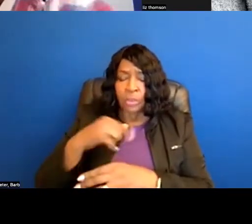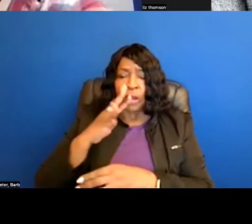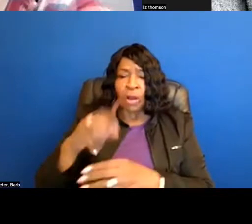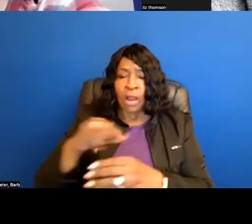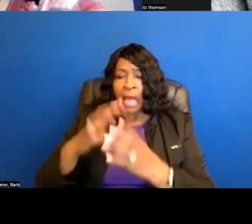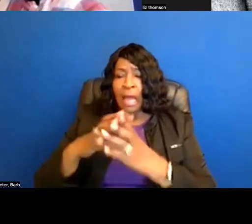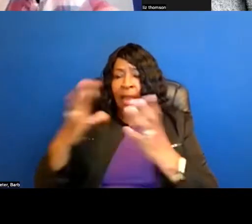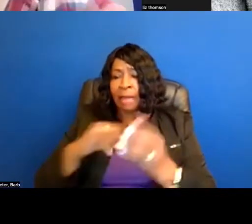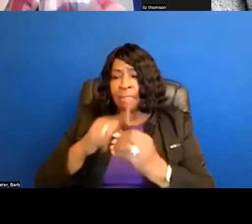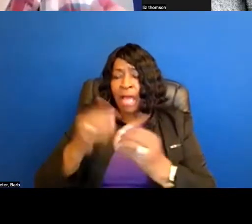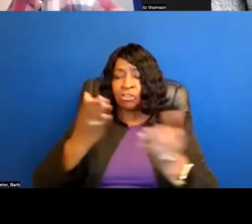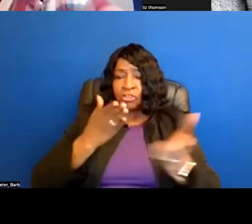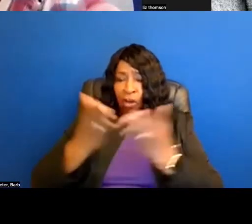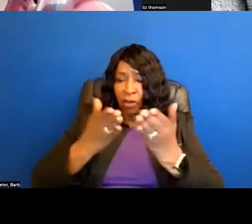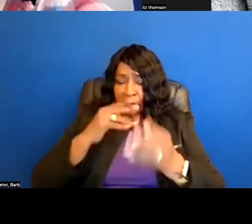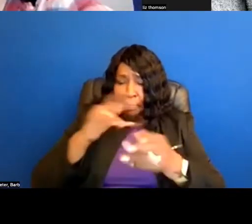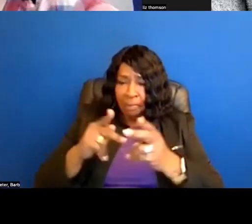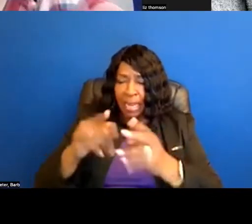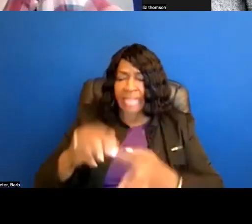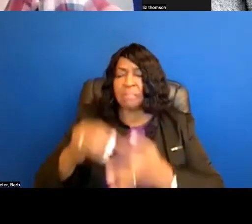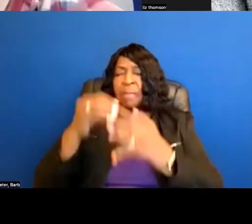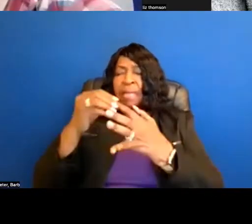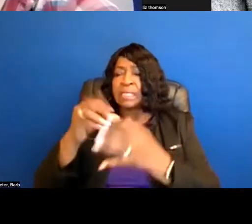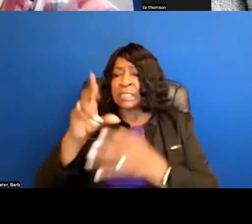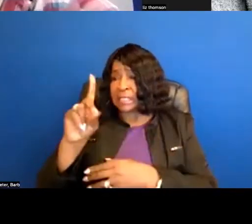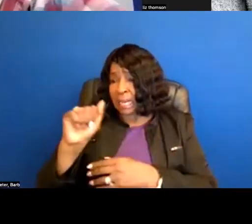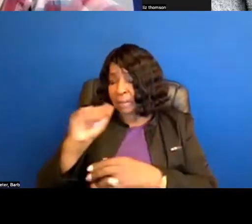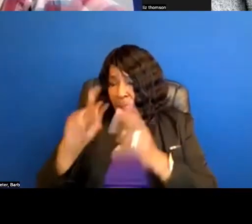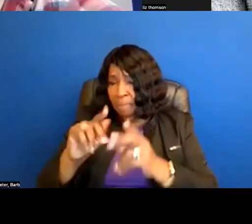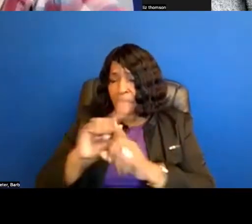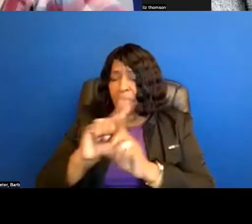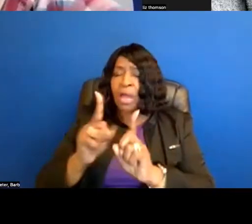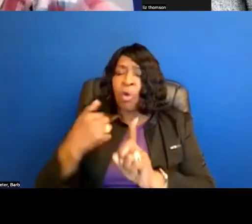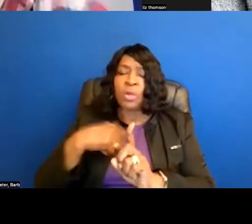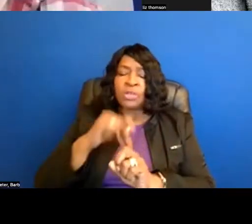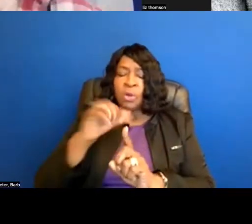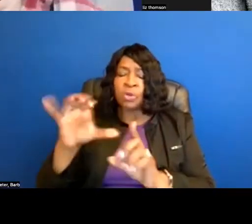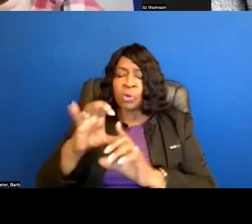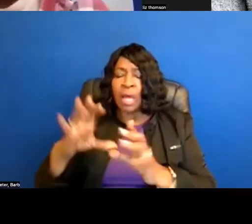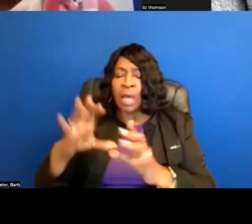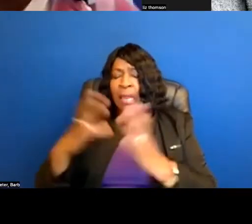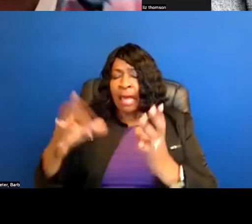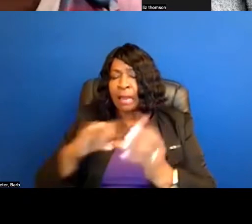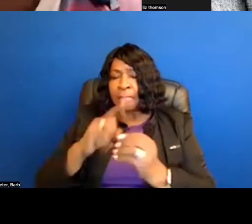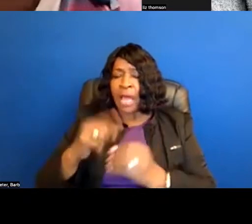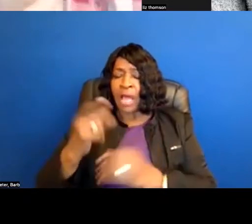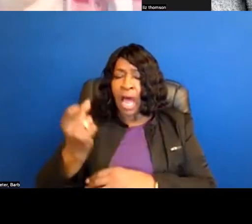specifically disabled people, but we don't do a lot of talking about understanding the lived experience and disability